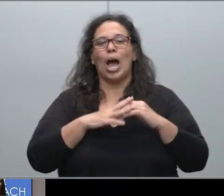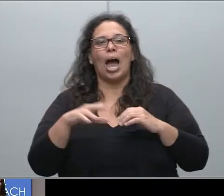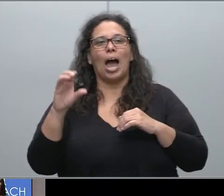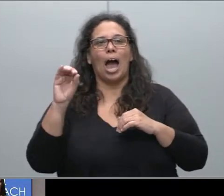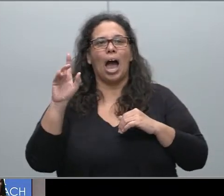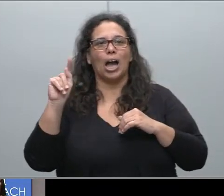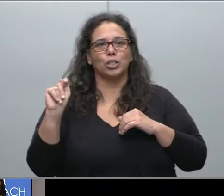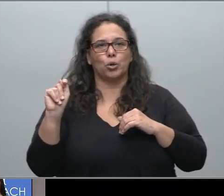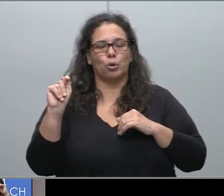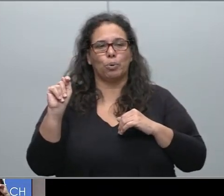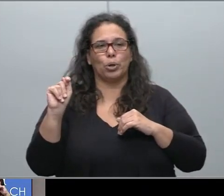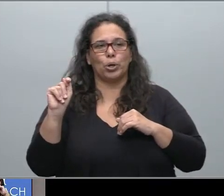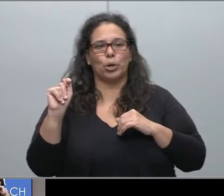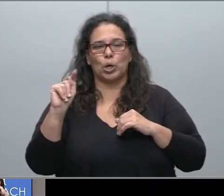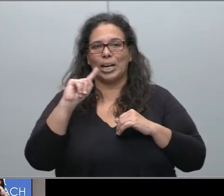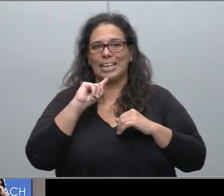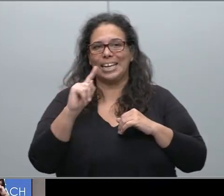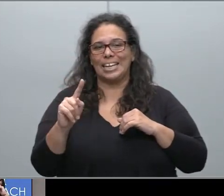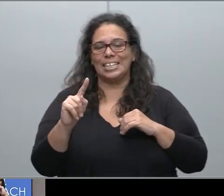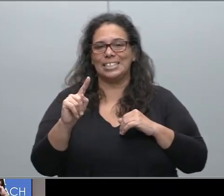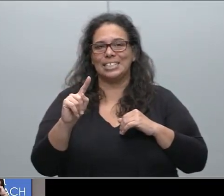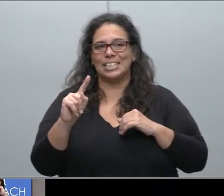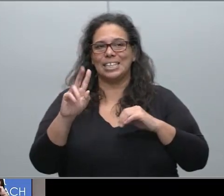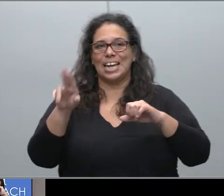and my wife during the coronavirus.